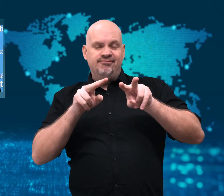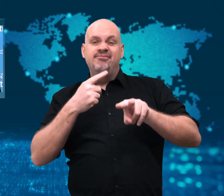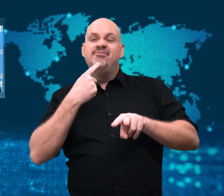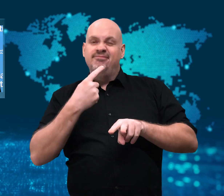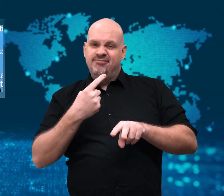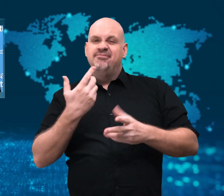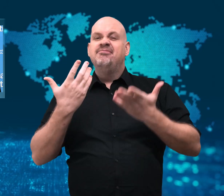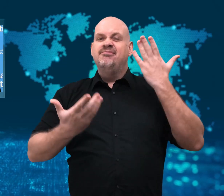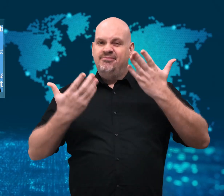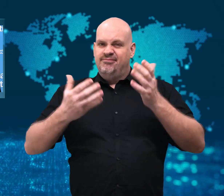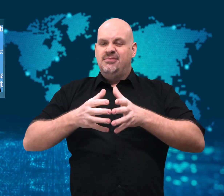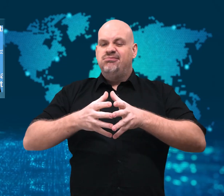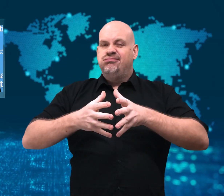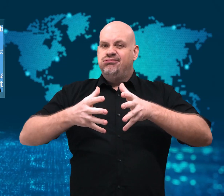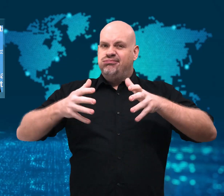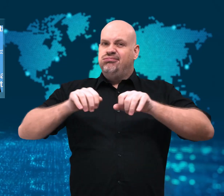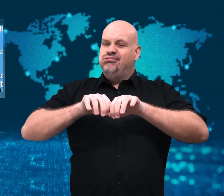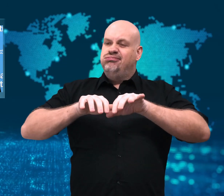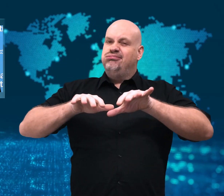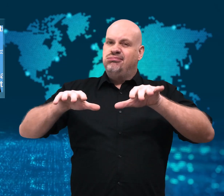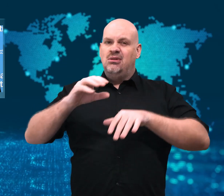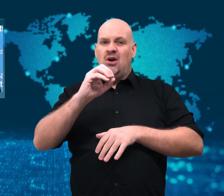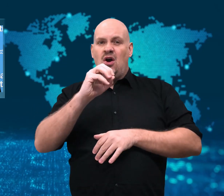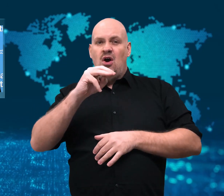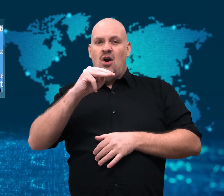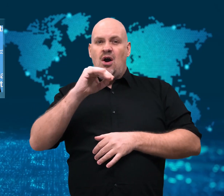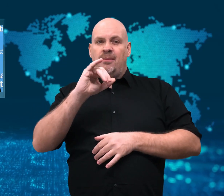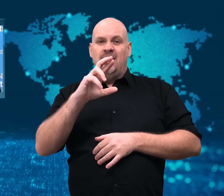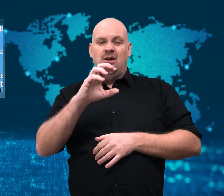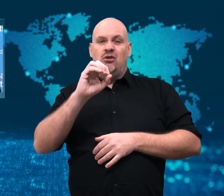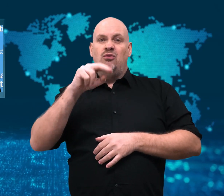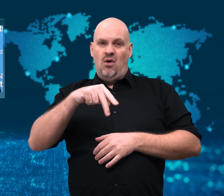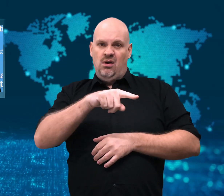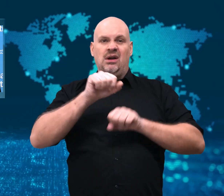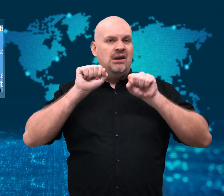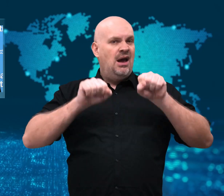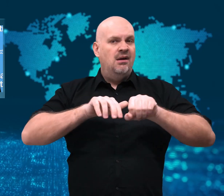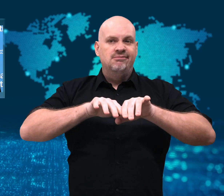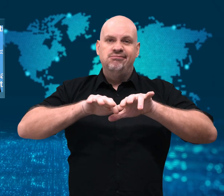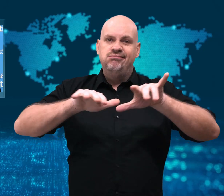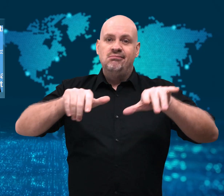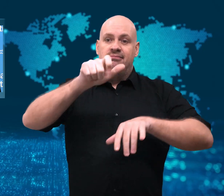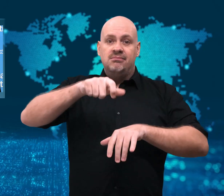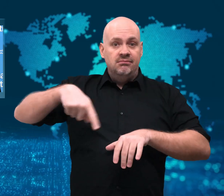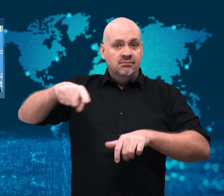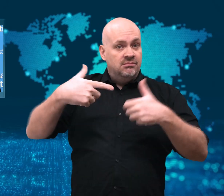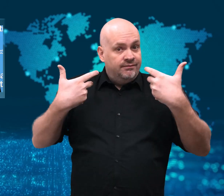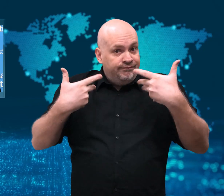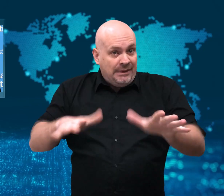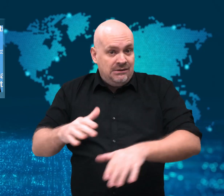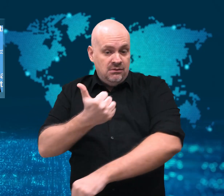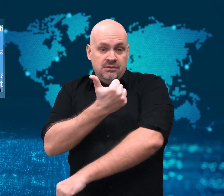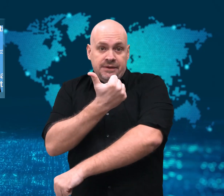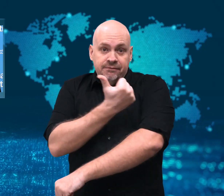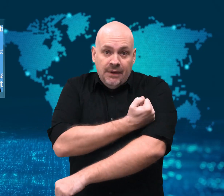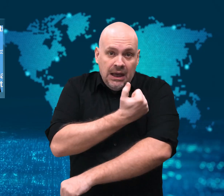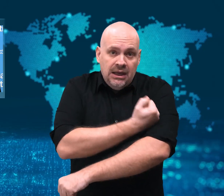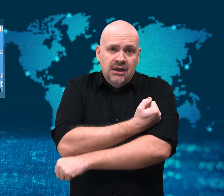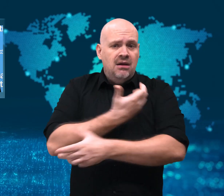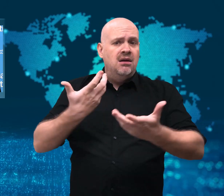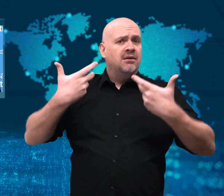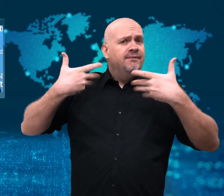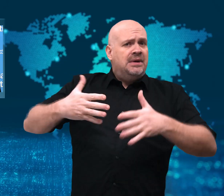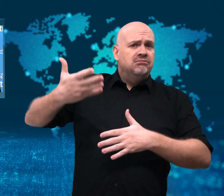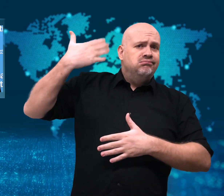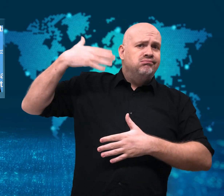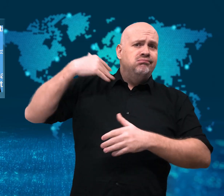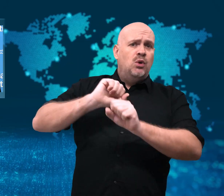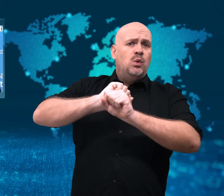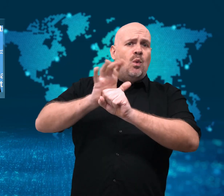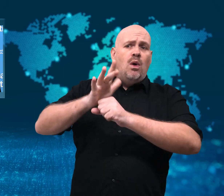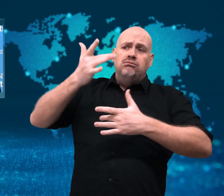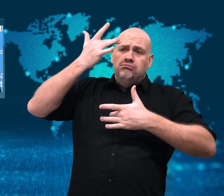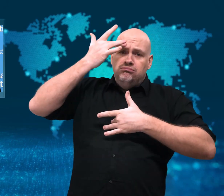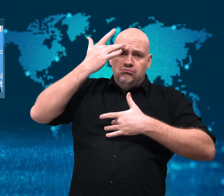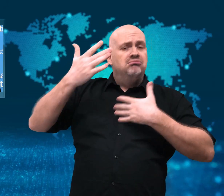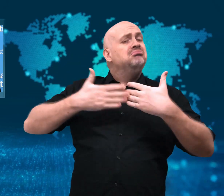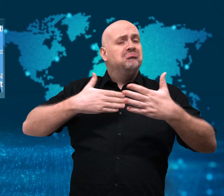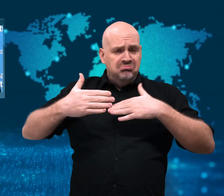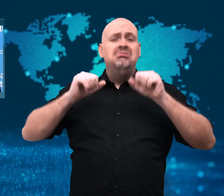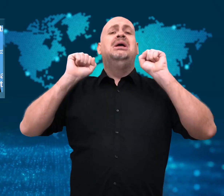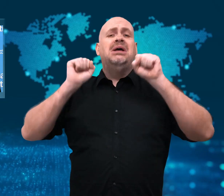may continue to multiply since Omicron can infect people who have immunity,